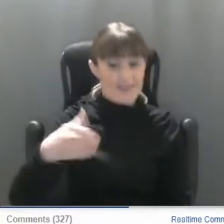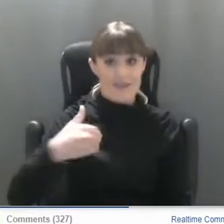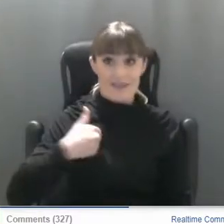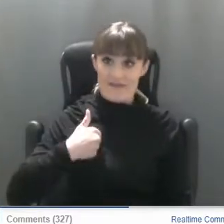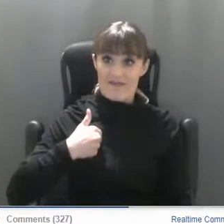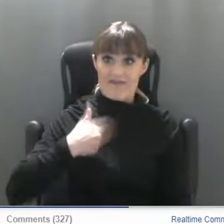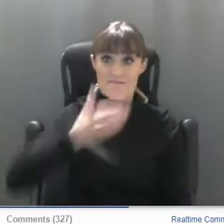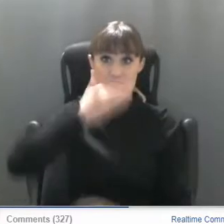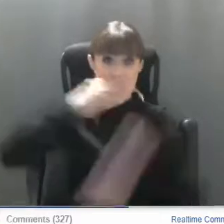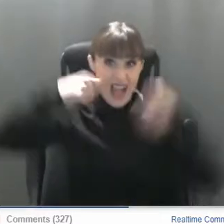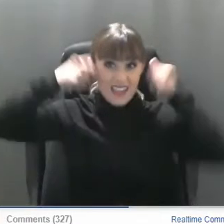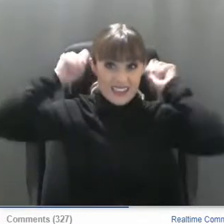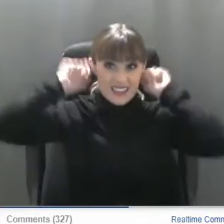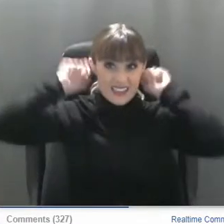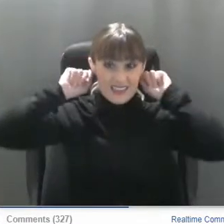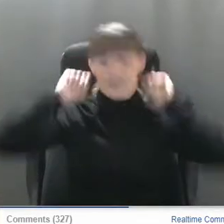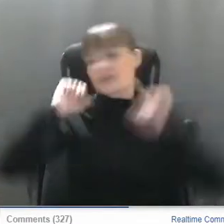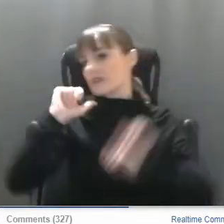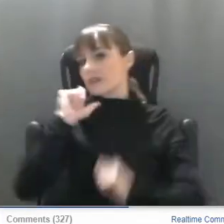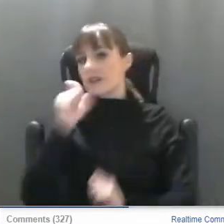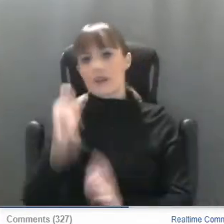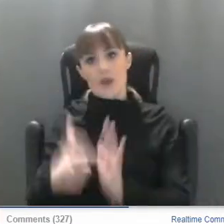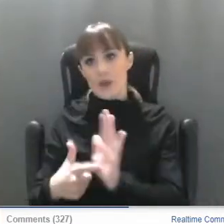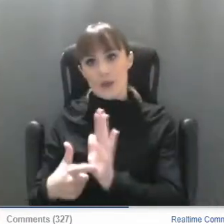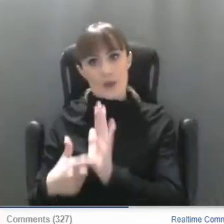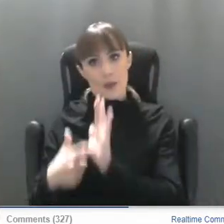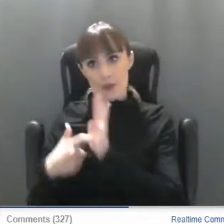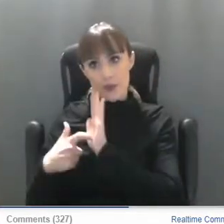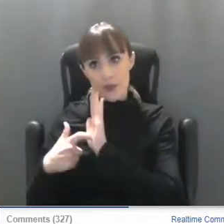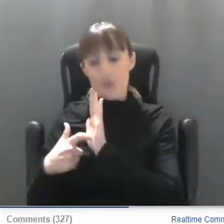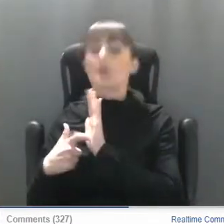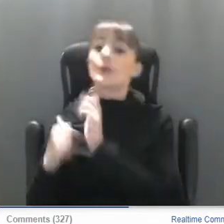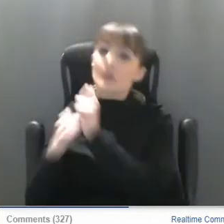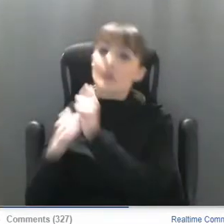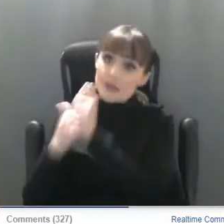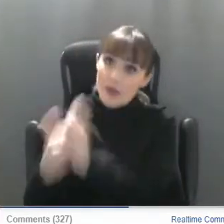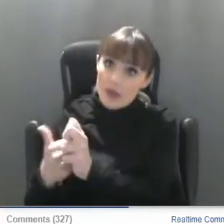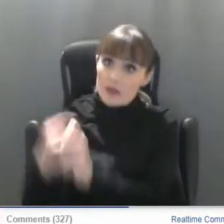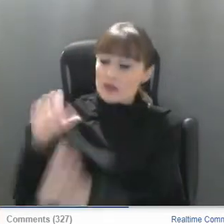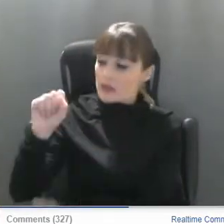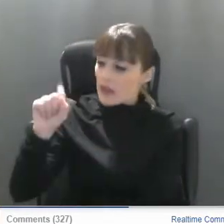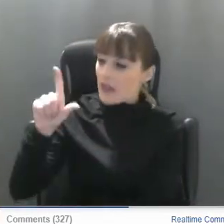with what was recommended by Salt Lake County, and we want to be in strict